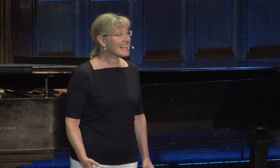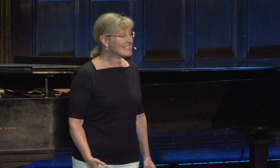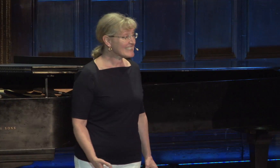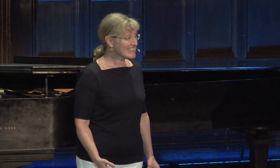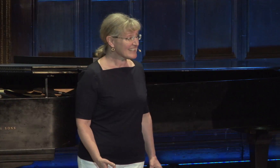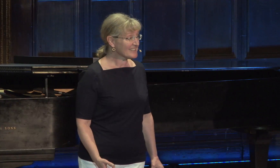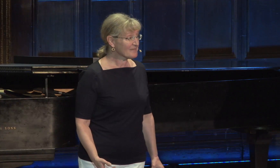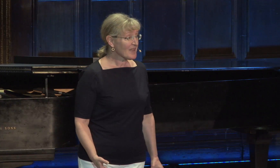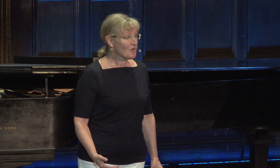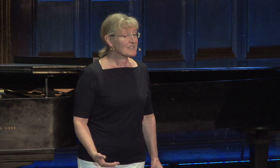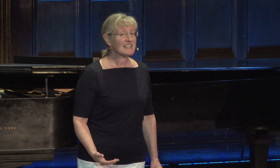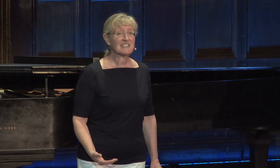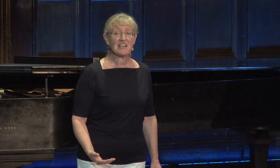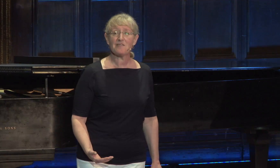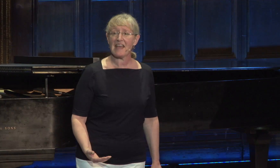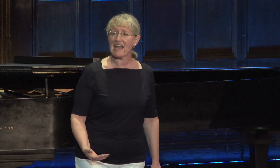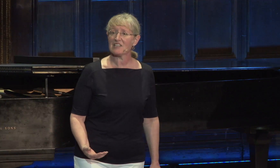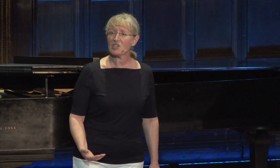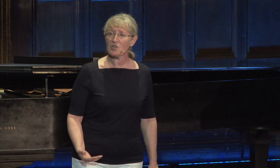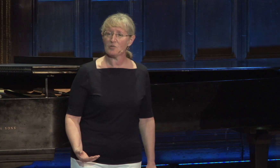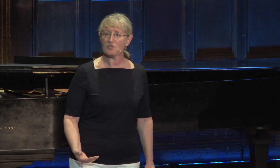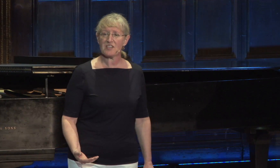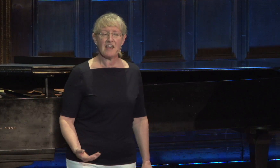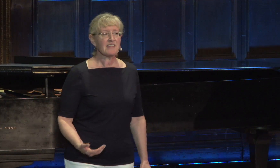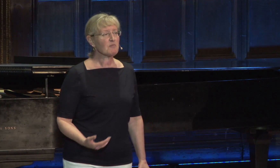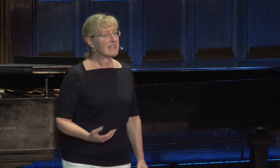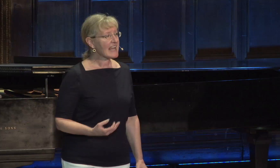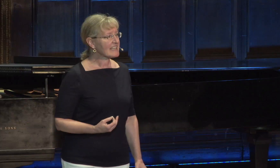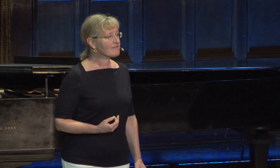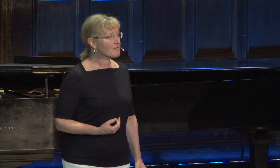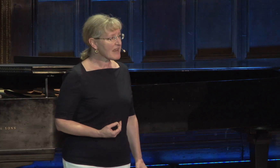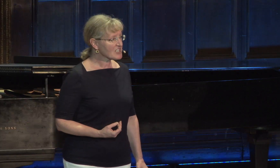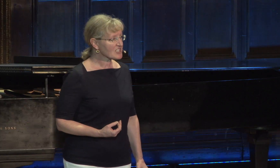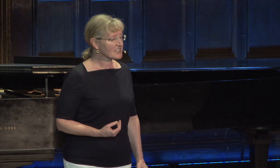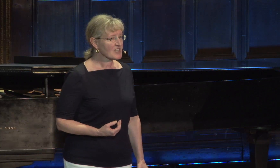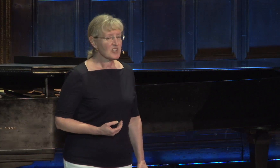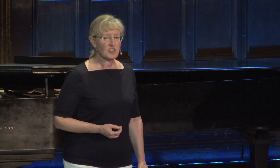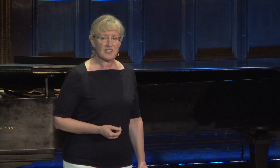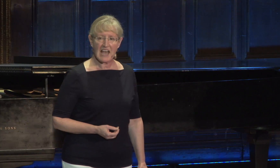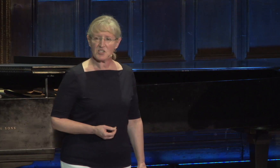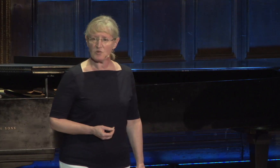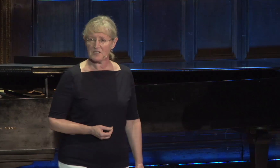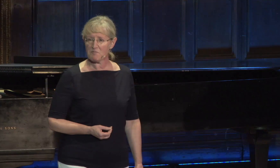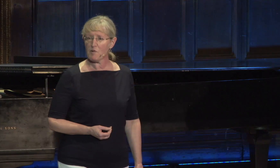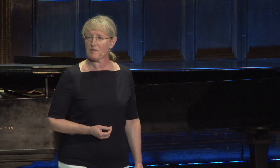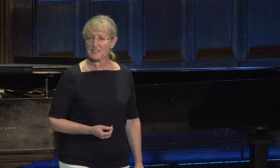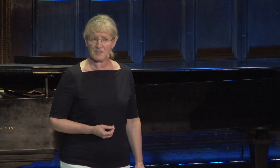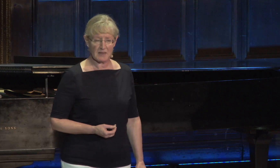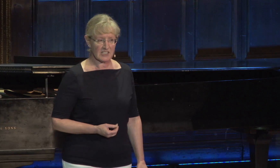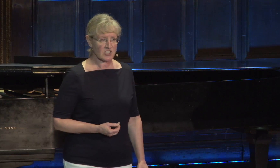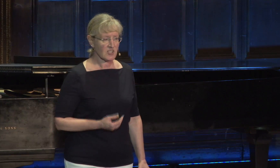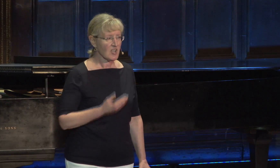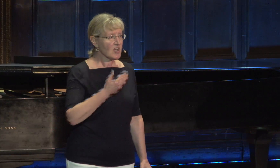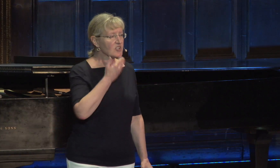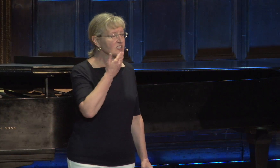His idea was a set of hand cues that would add information to the natural lip movements of speech